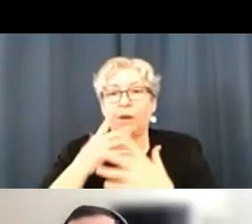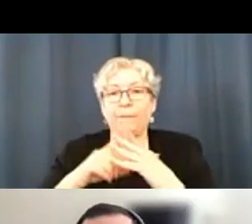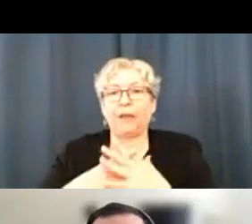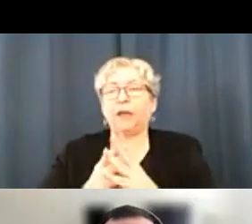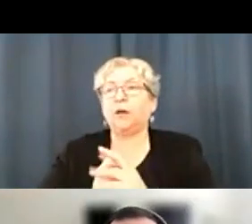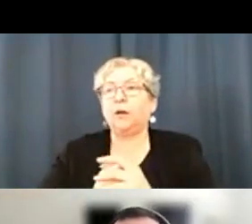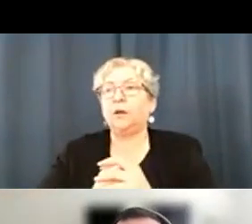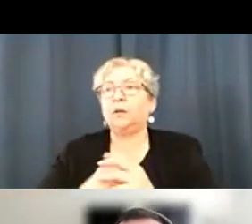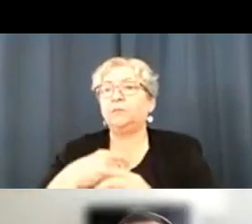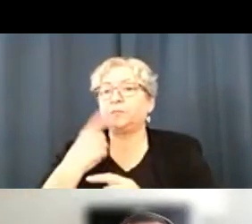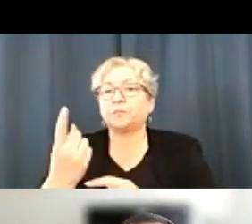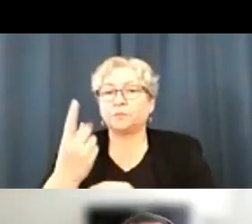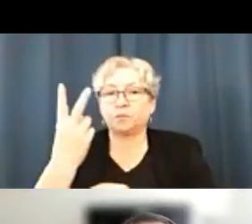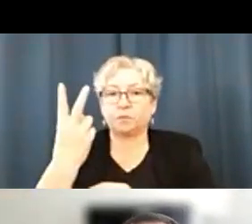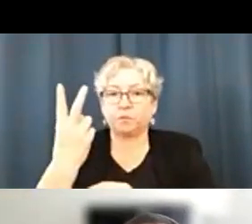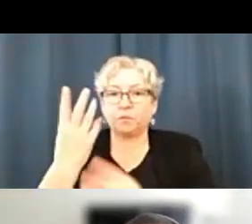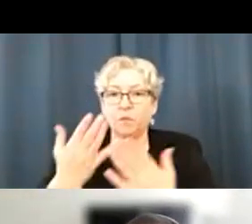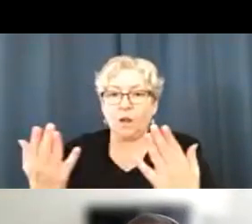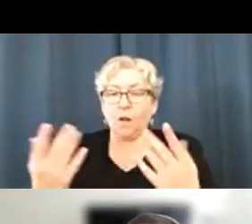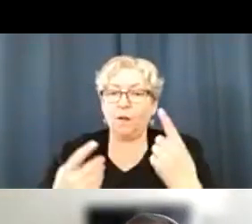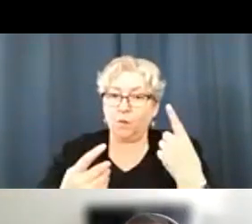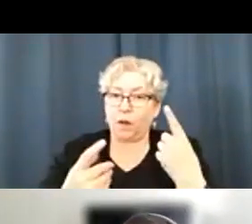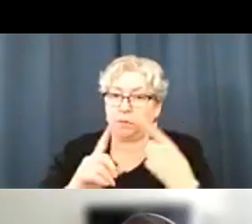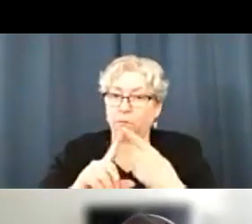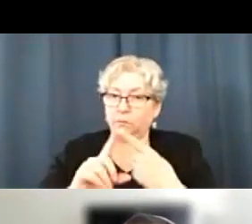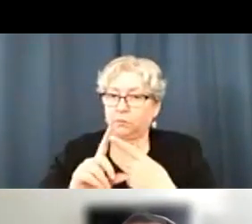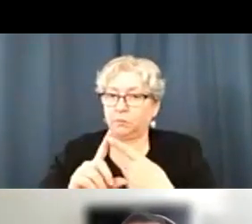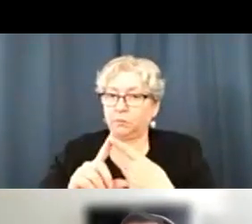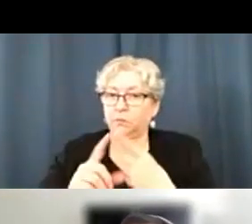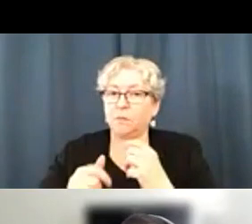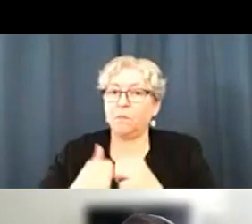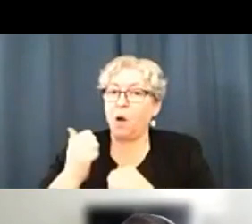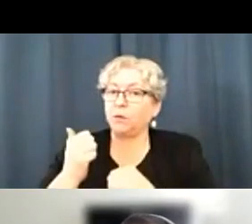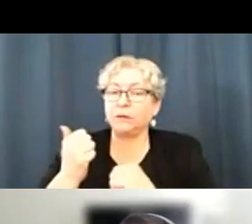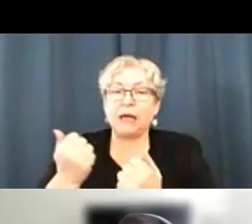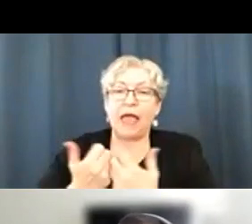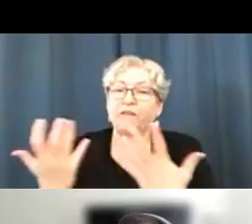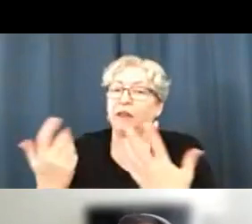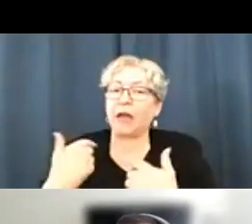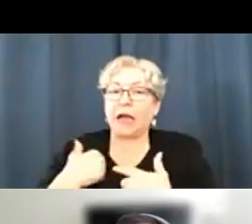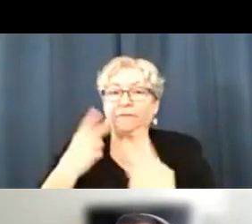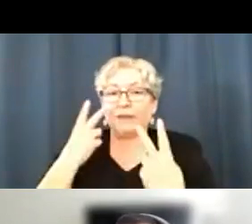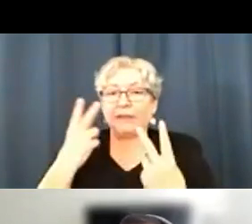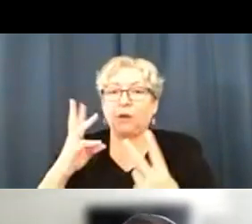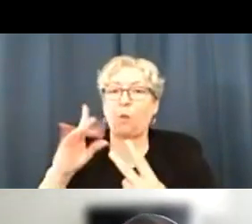I would say two things. Number one, is most, if not everything that I think I've seen William and Syed present today